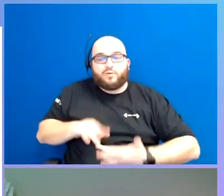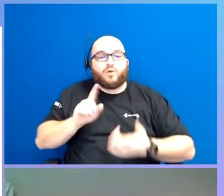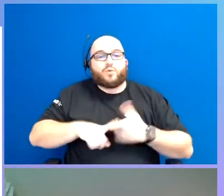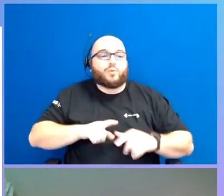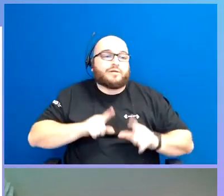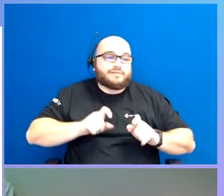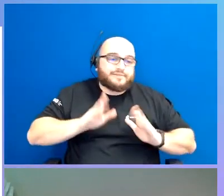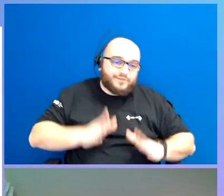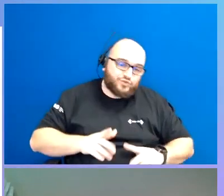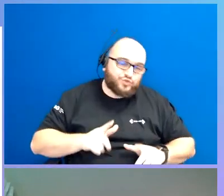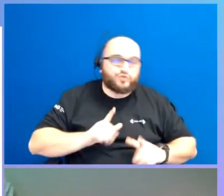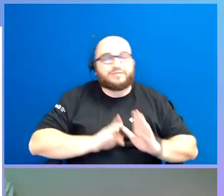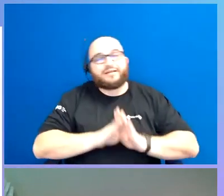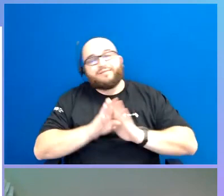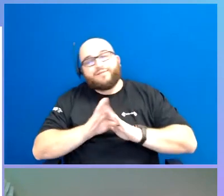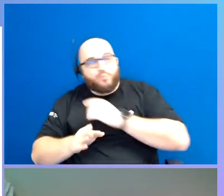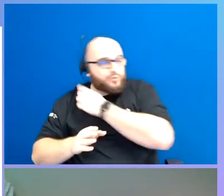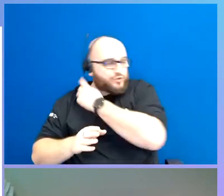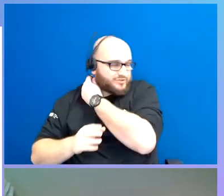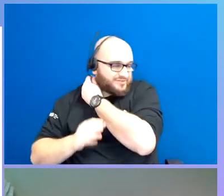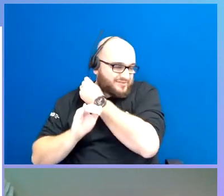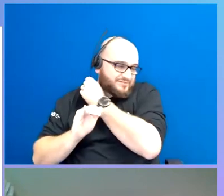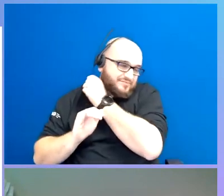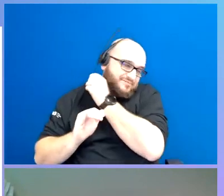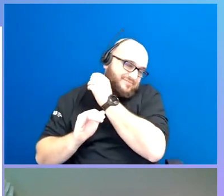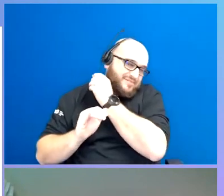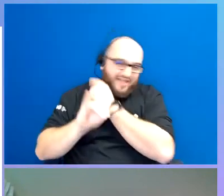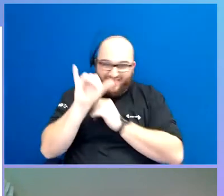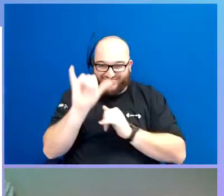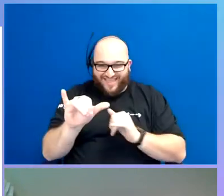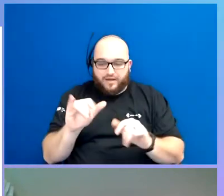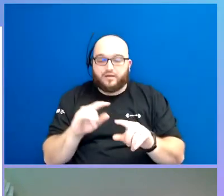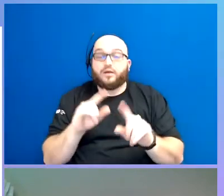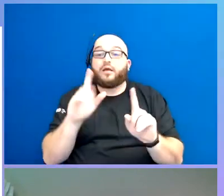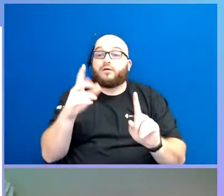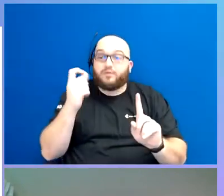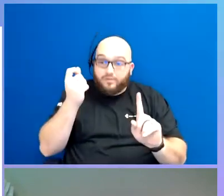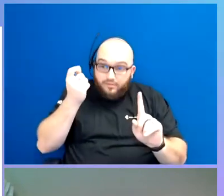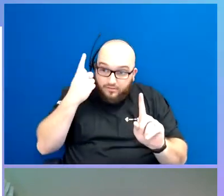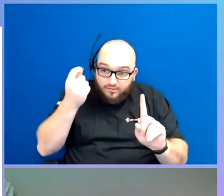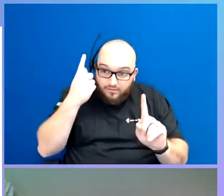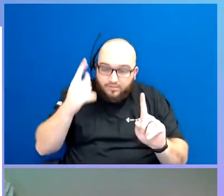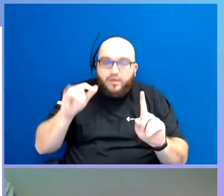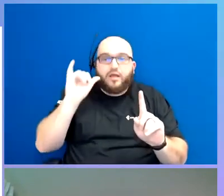testers and devs and those folks . Um, but, uh, doing these